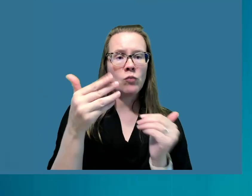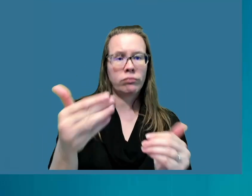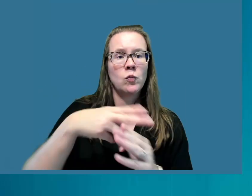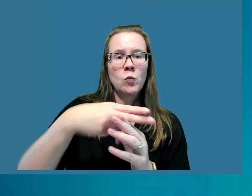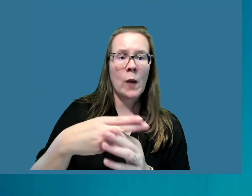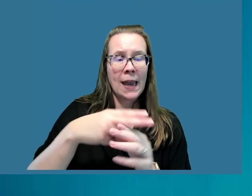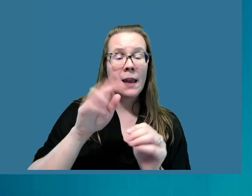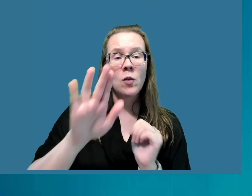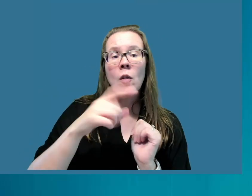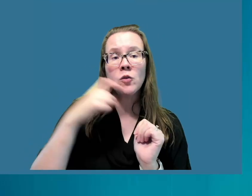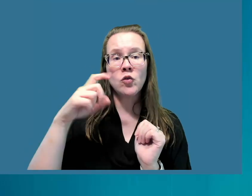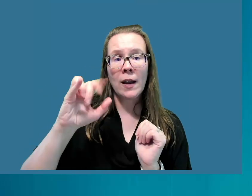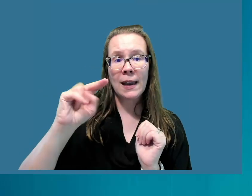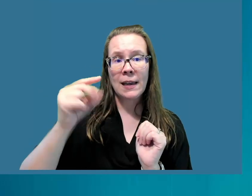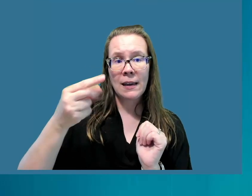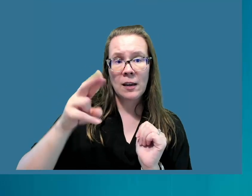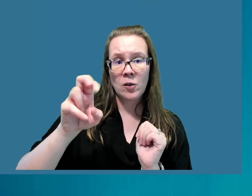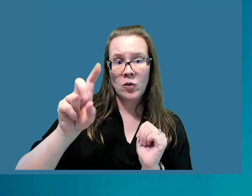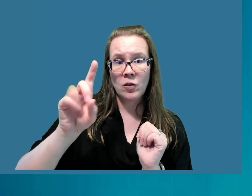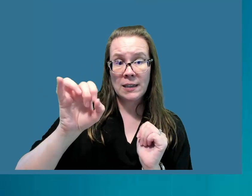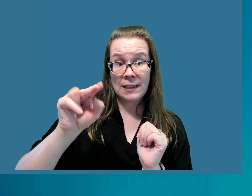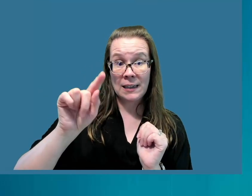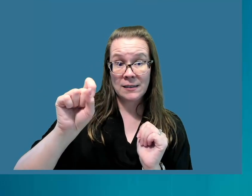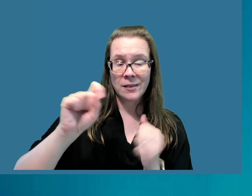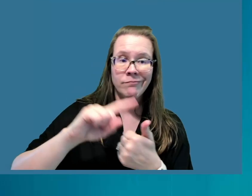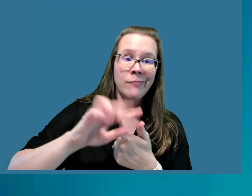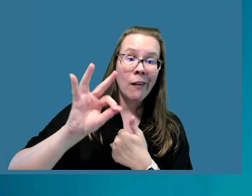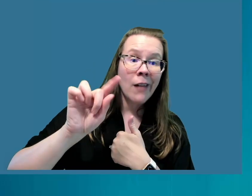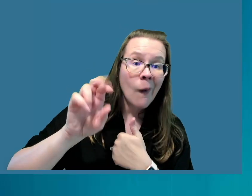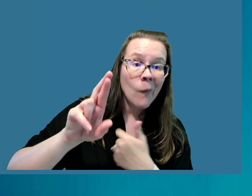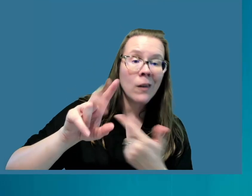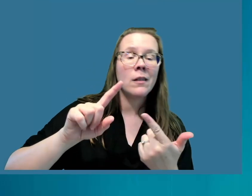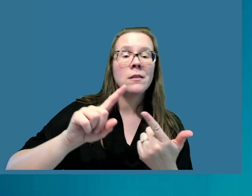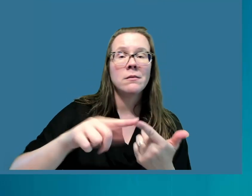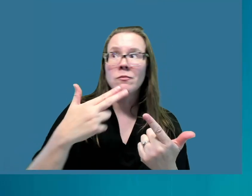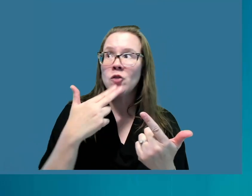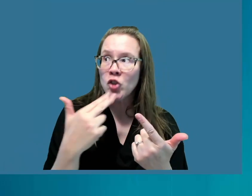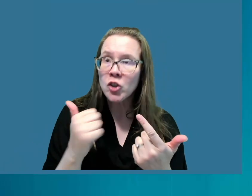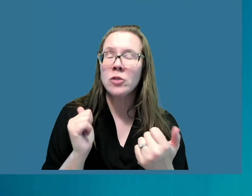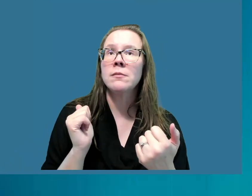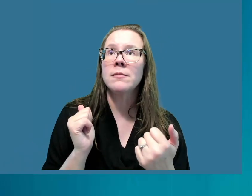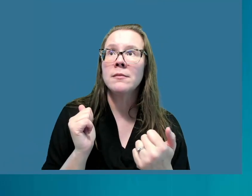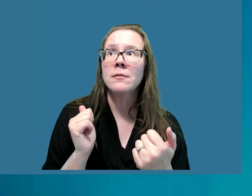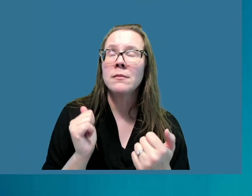And the second thing I strongly recommend for all baked goods, but especially for, um, this recipe